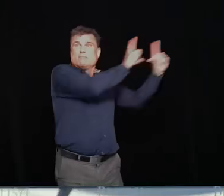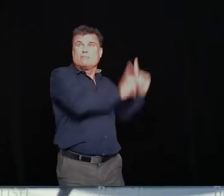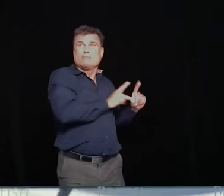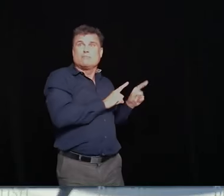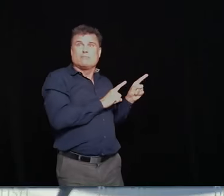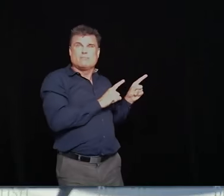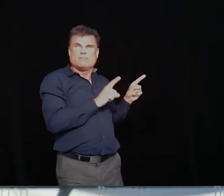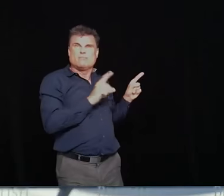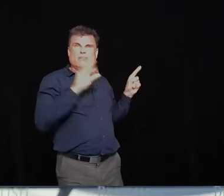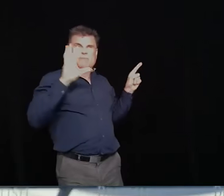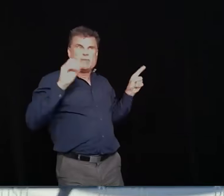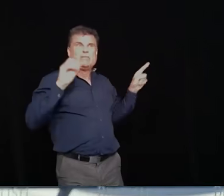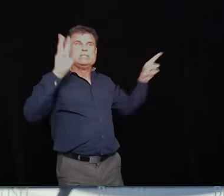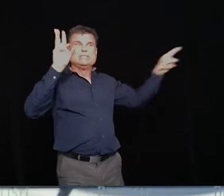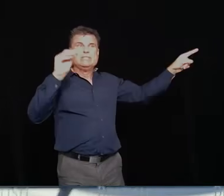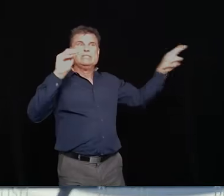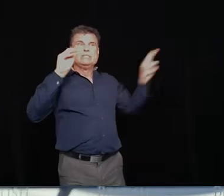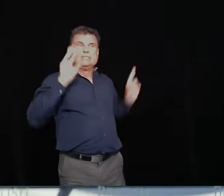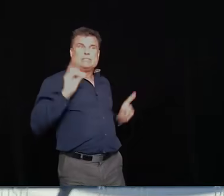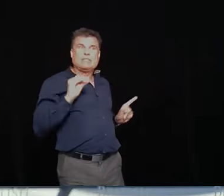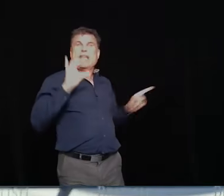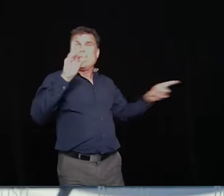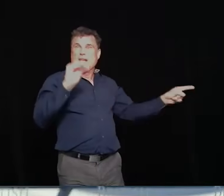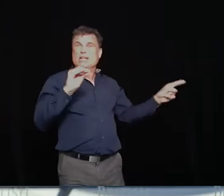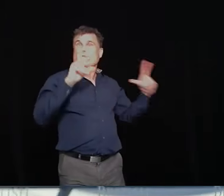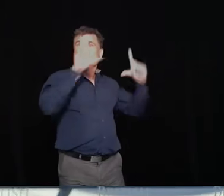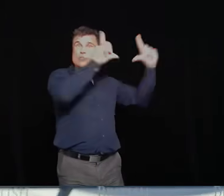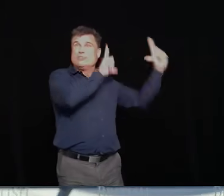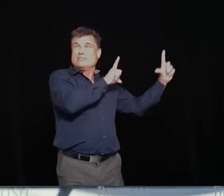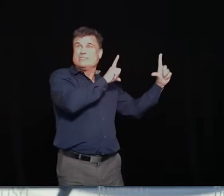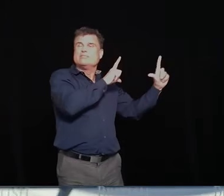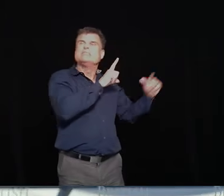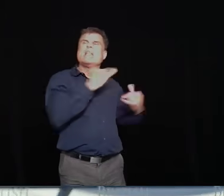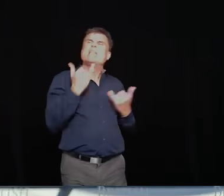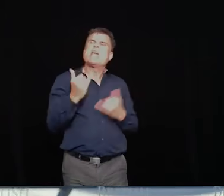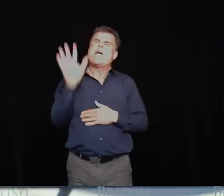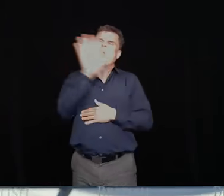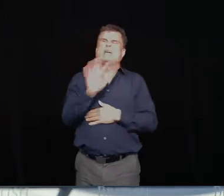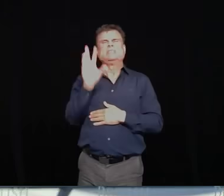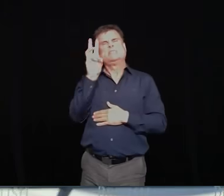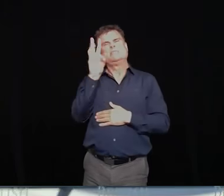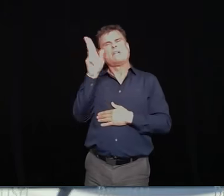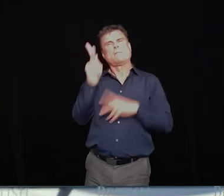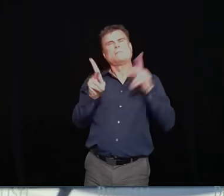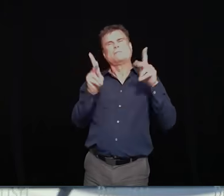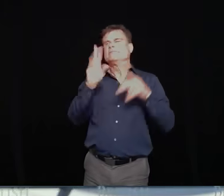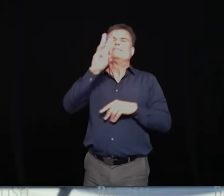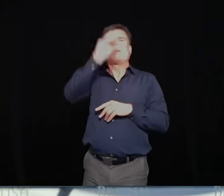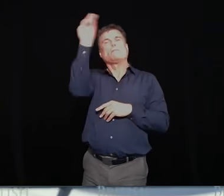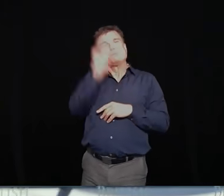That is a small group of people. Then you have a type of interaction that is safe with this people.